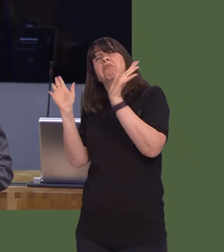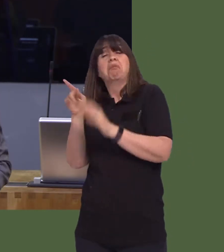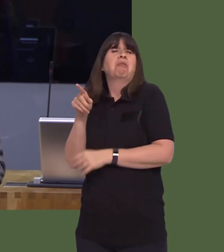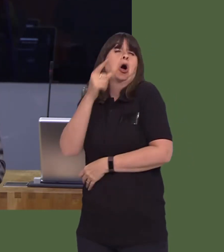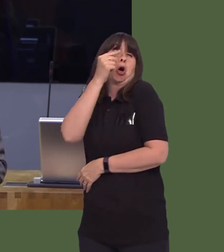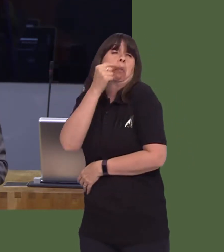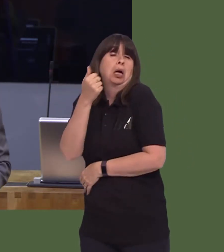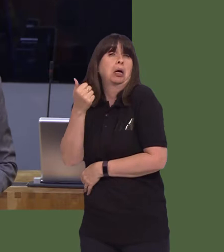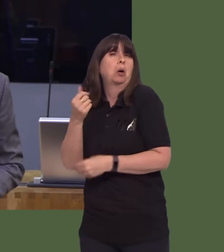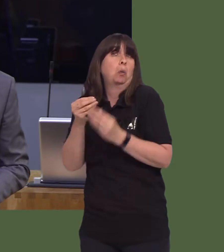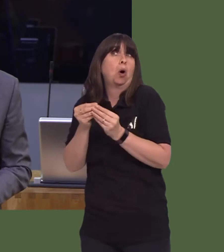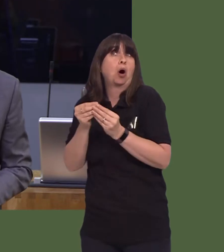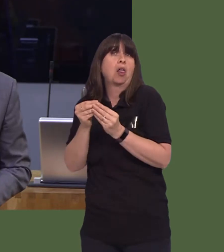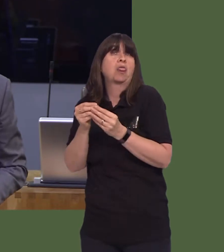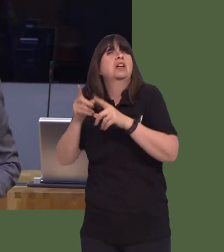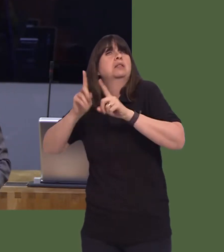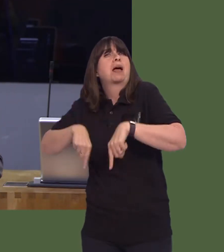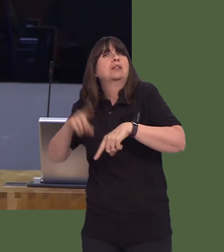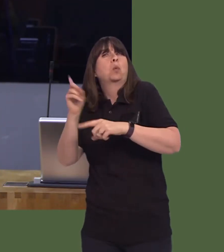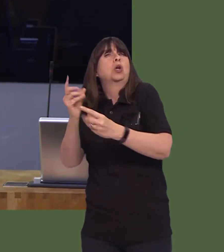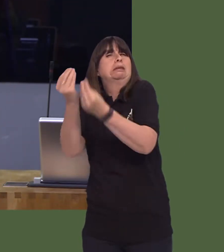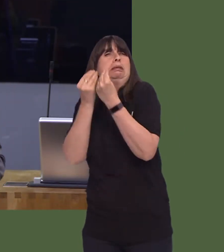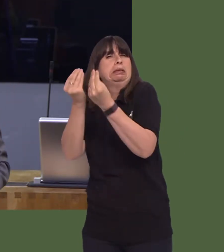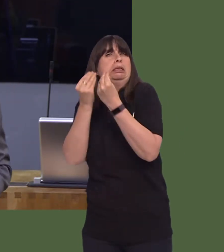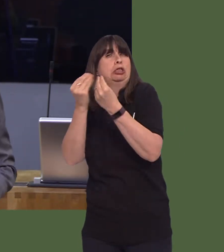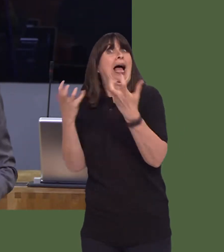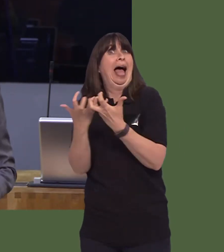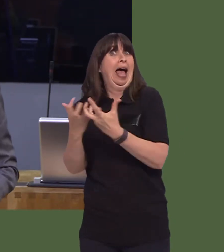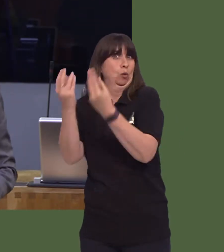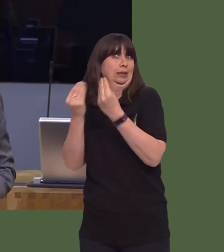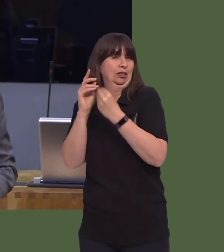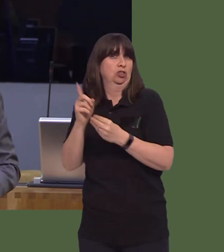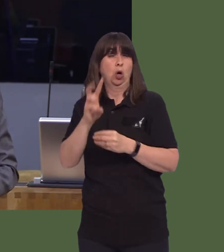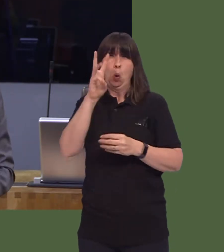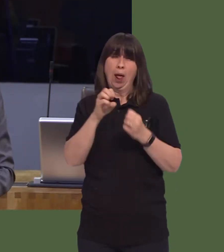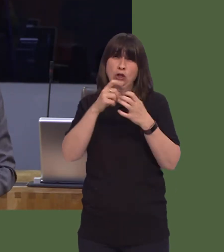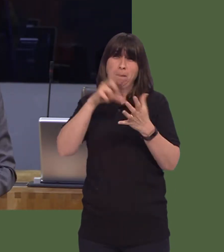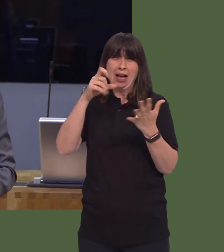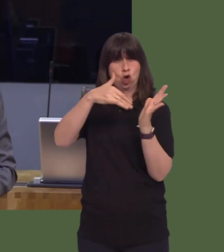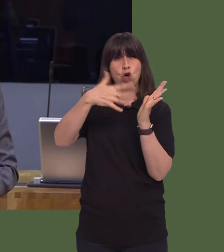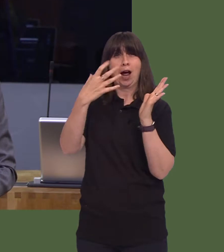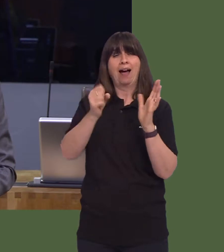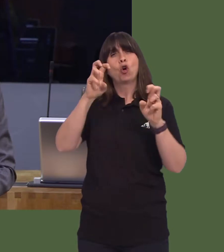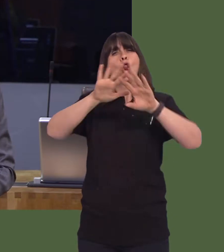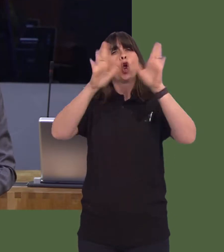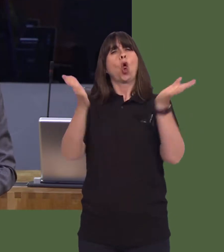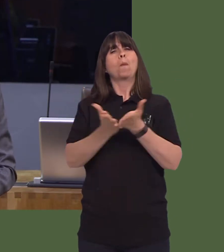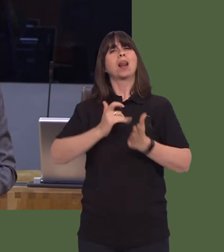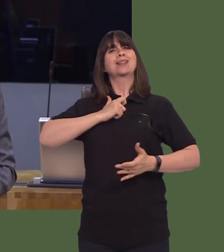It depends on how the course is structured and how it is taught. One of the things that the Welsh bac contains is a global citizen challenge, which deals